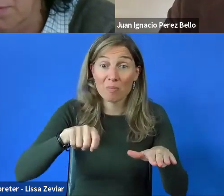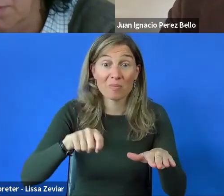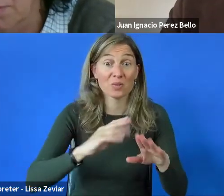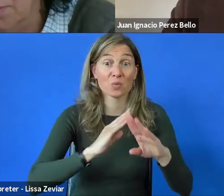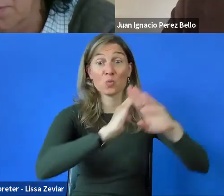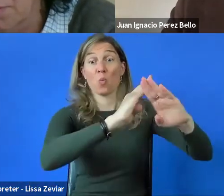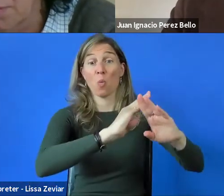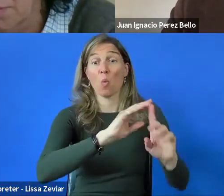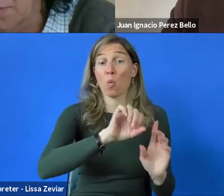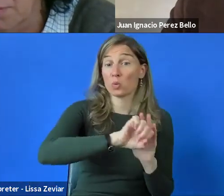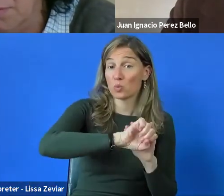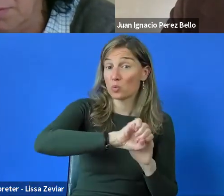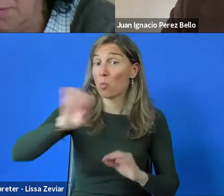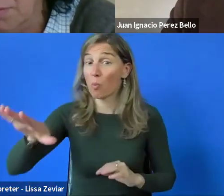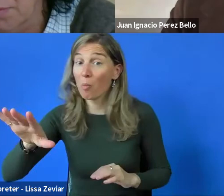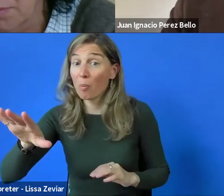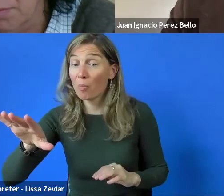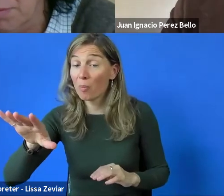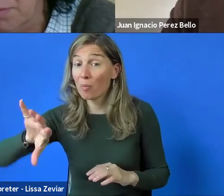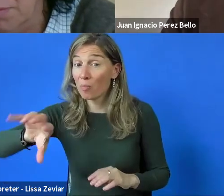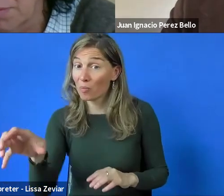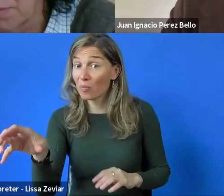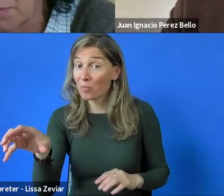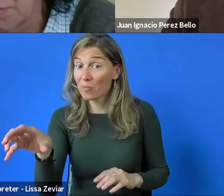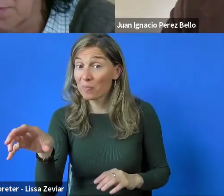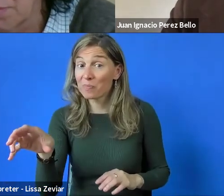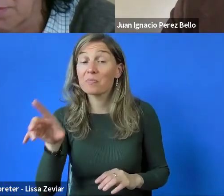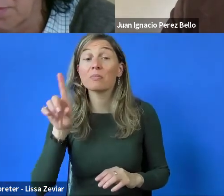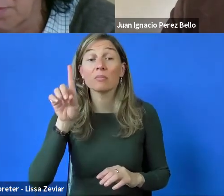But now, based on the deterioration of her mental health.